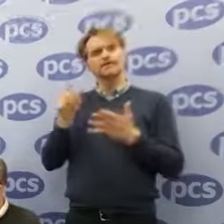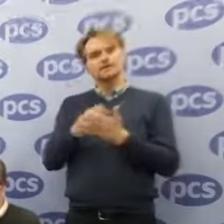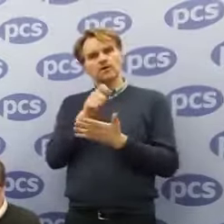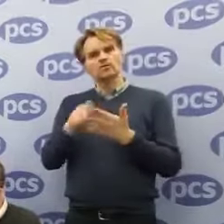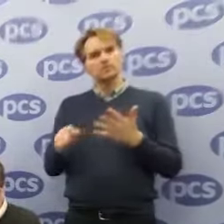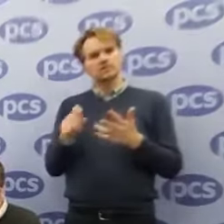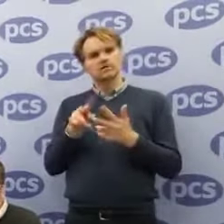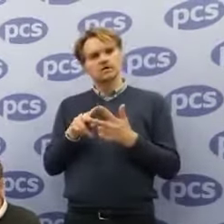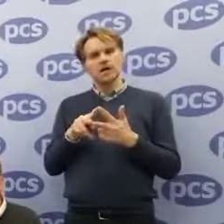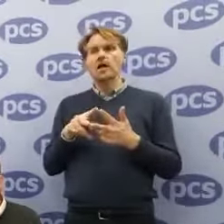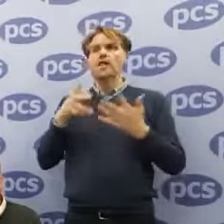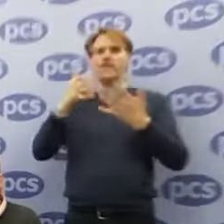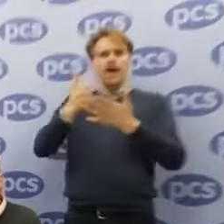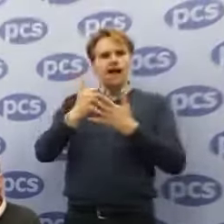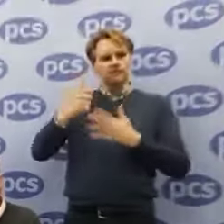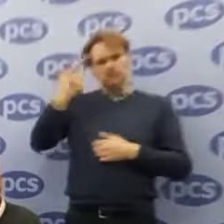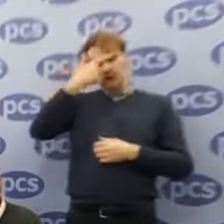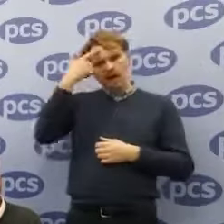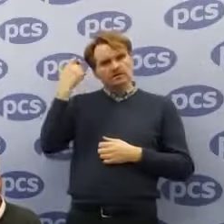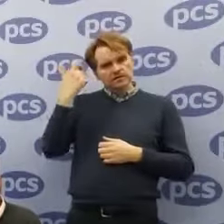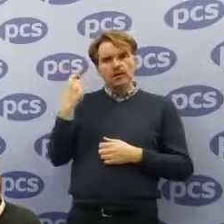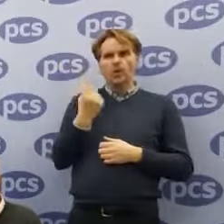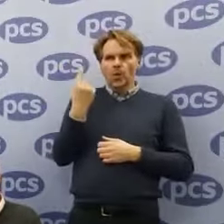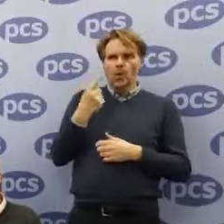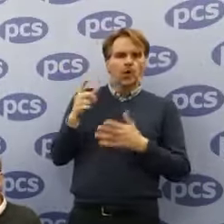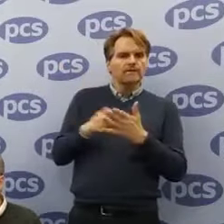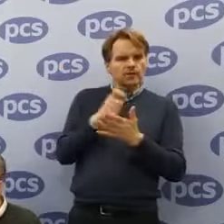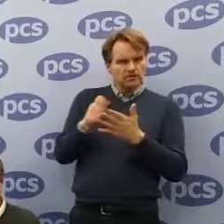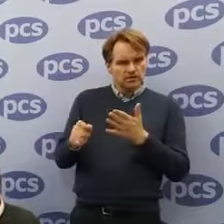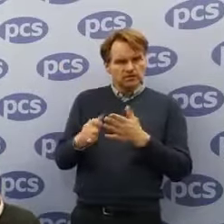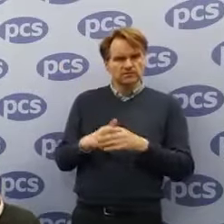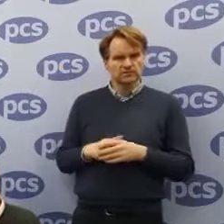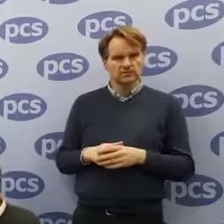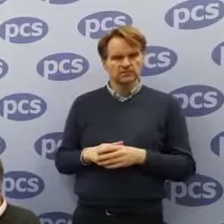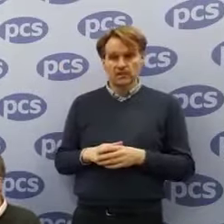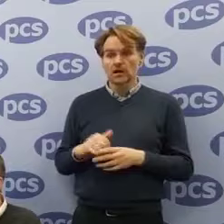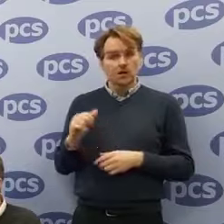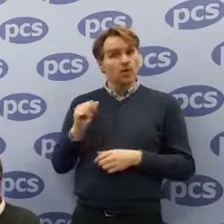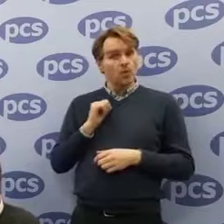something to work on. We did know the result,